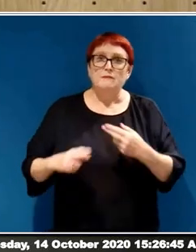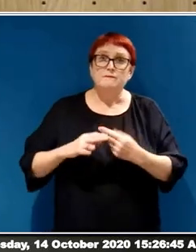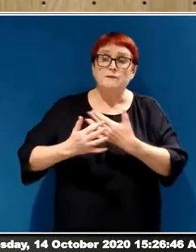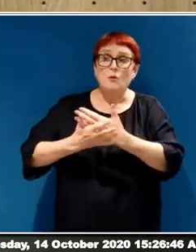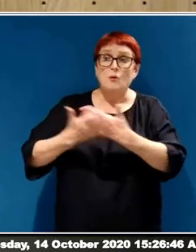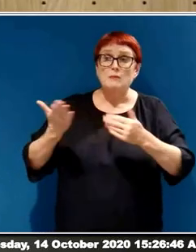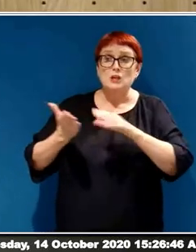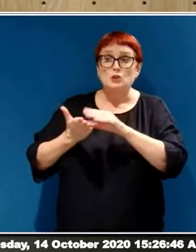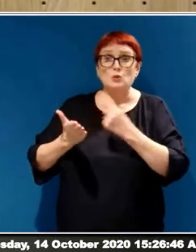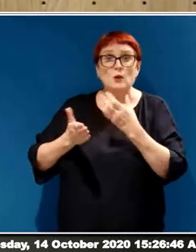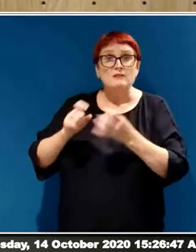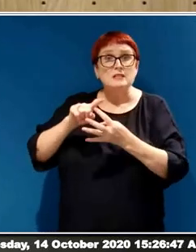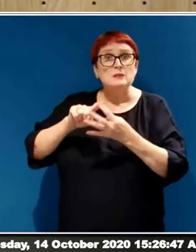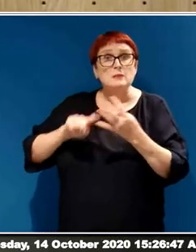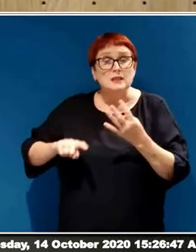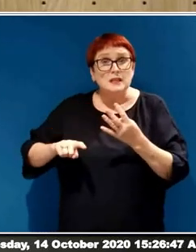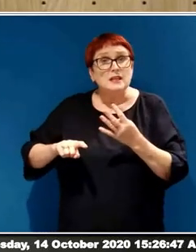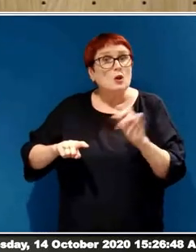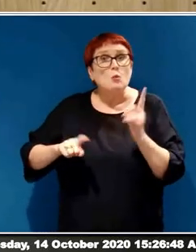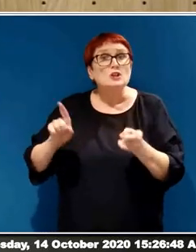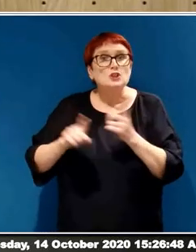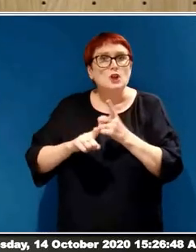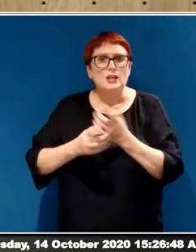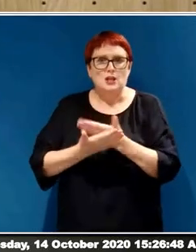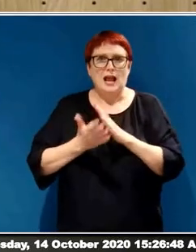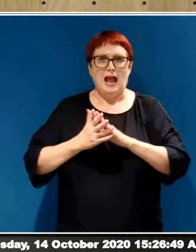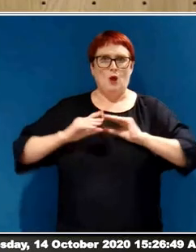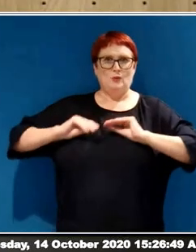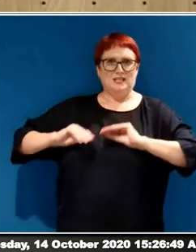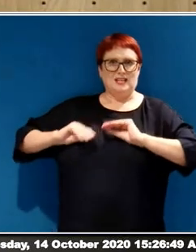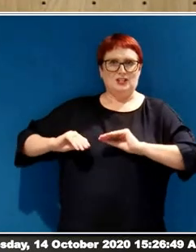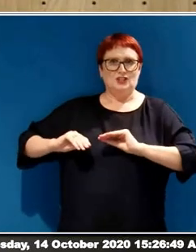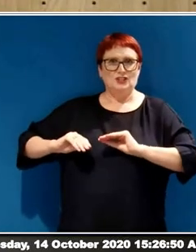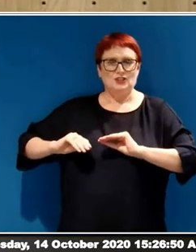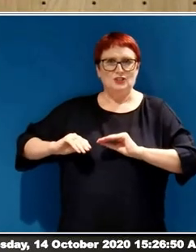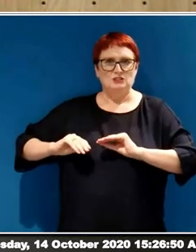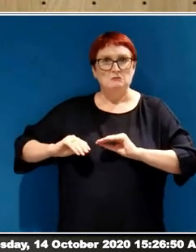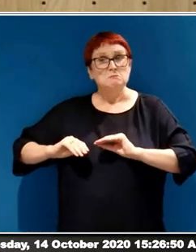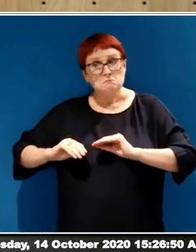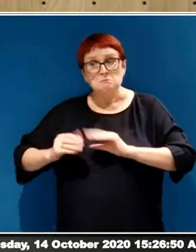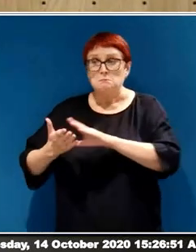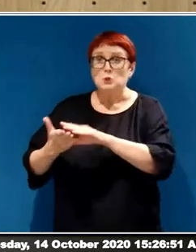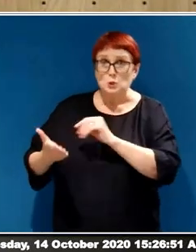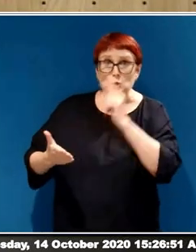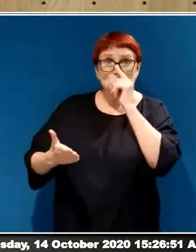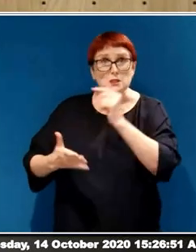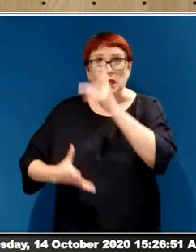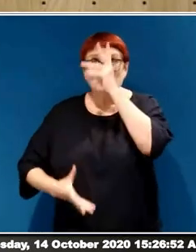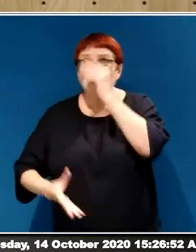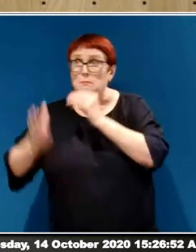pedagogy that we use, but they can engage in learning on the same basis as their peers.